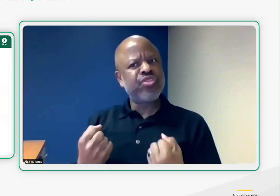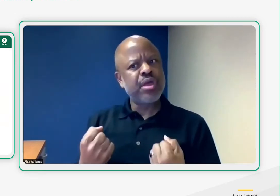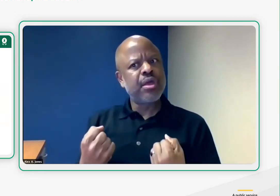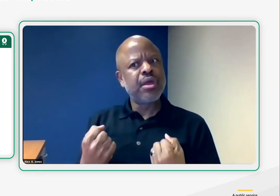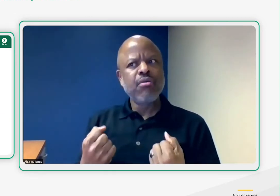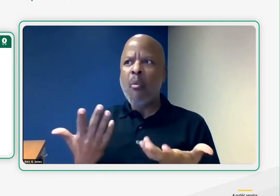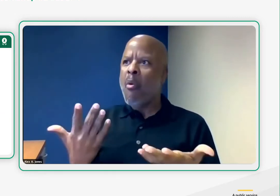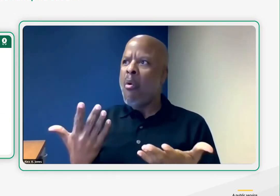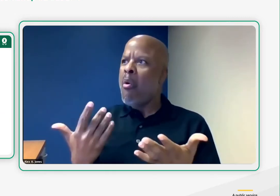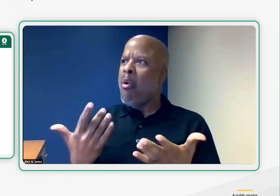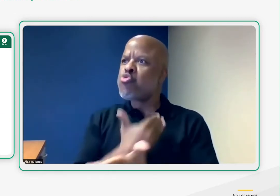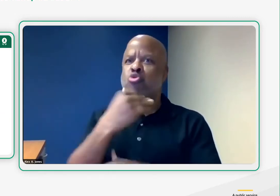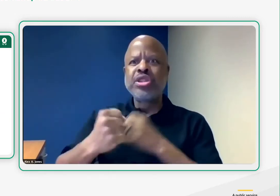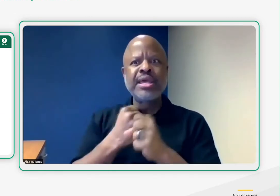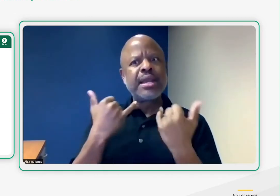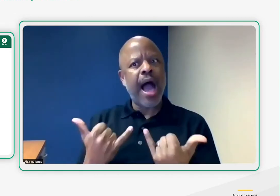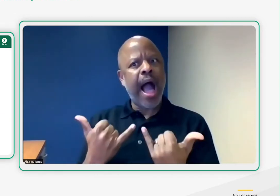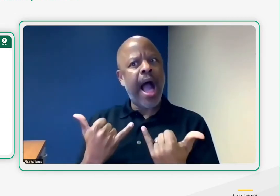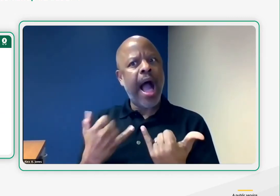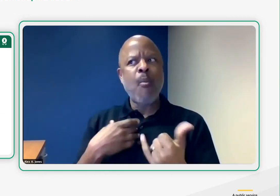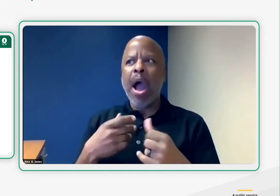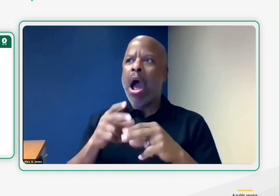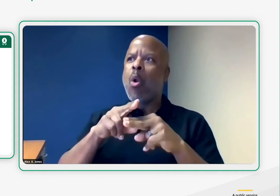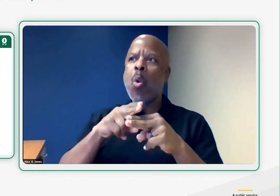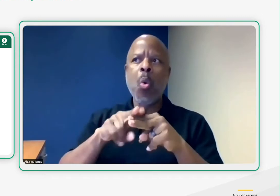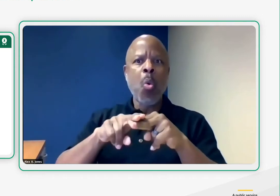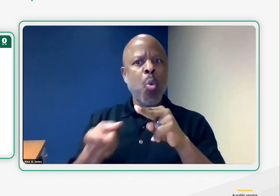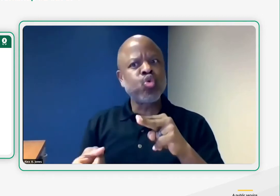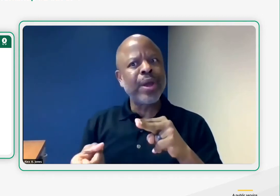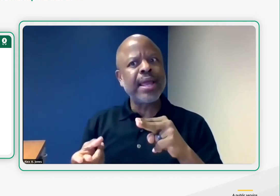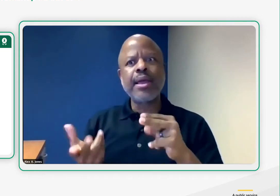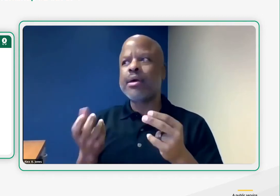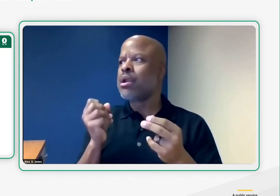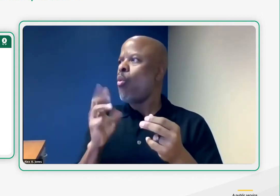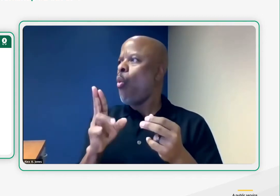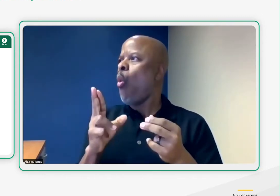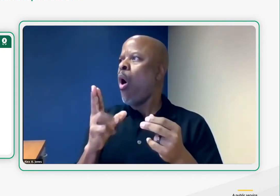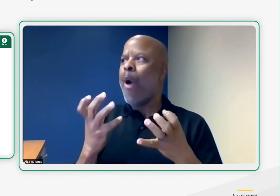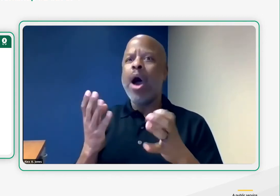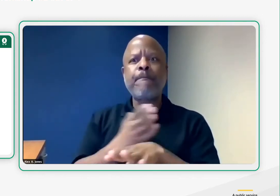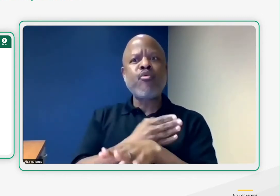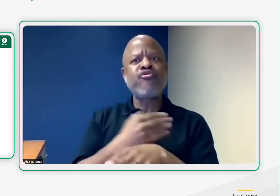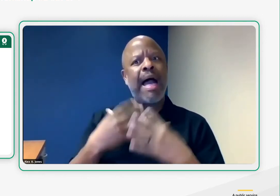It's a new year, you know, maybe lose some weight,” or “I want to improve my health.